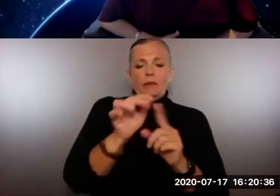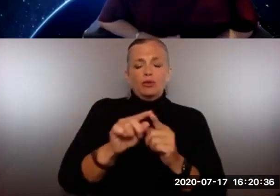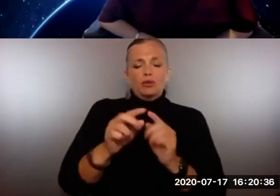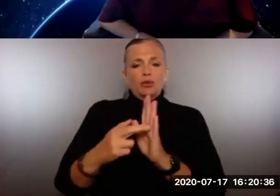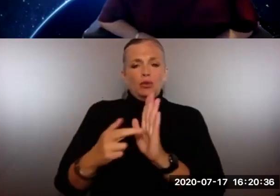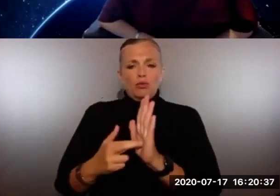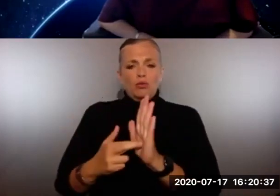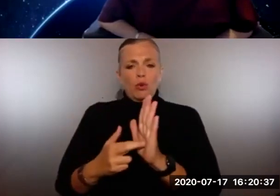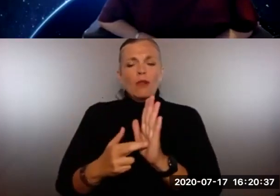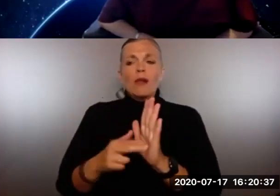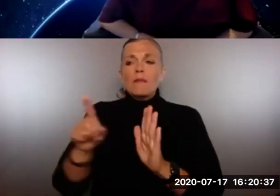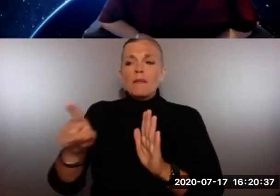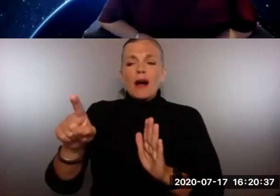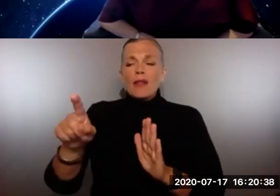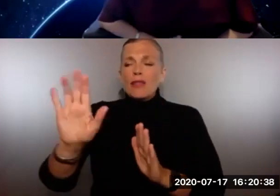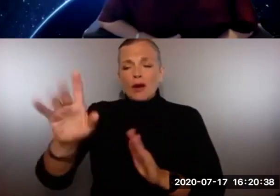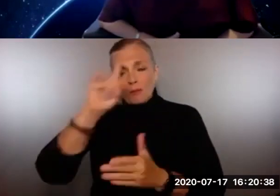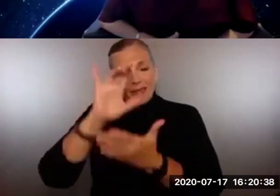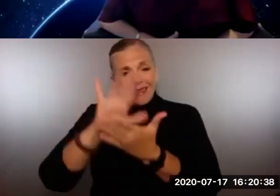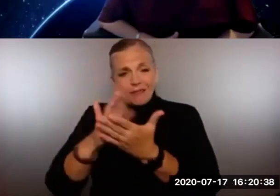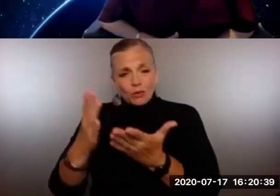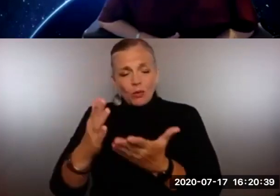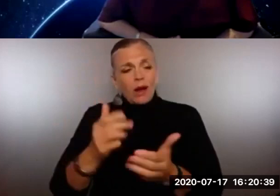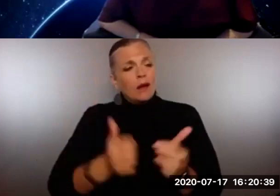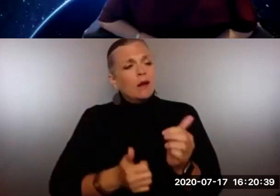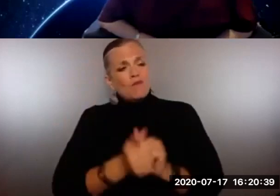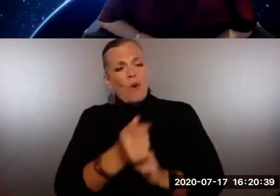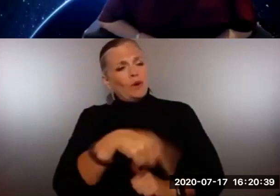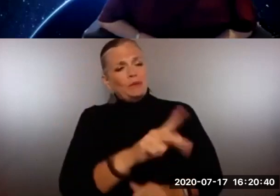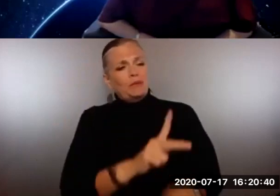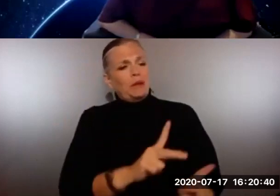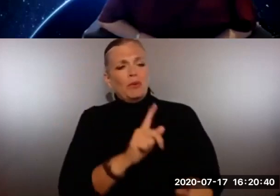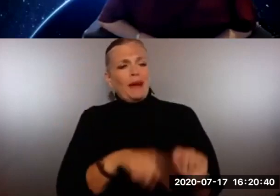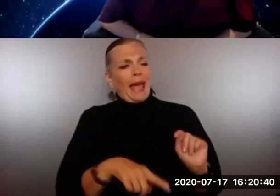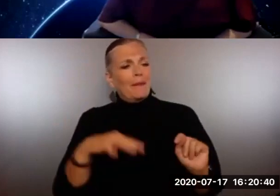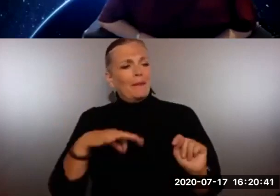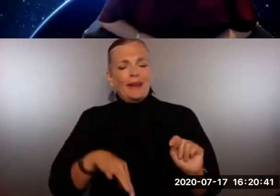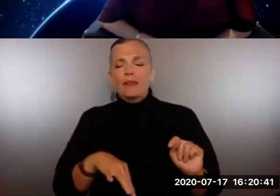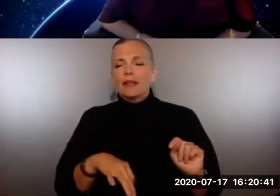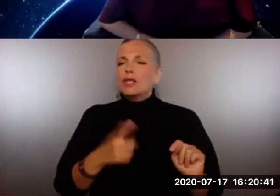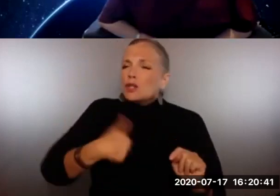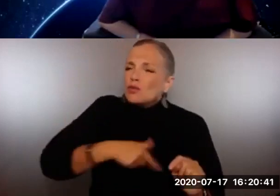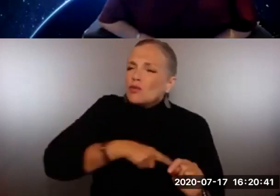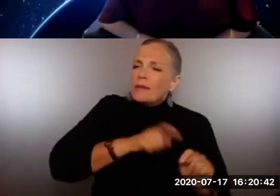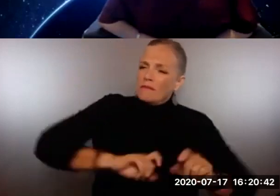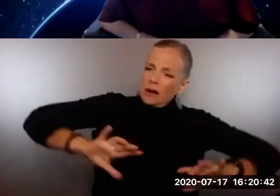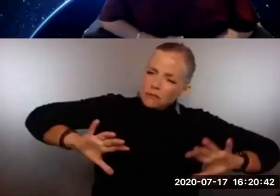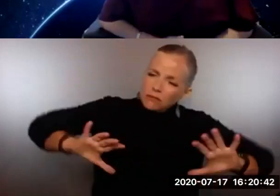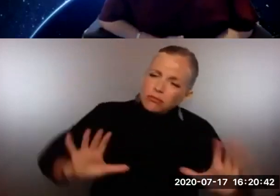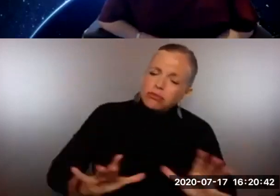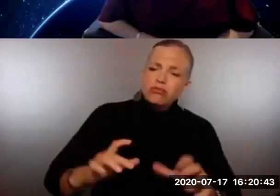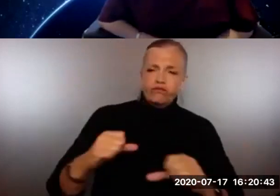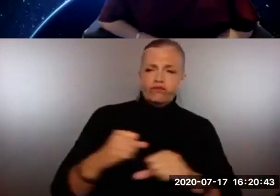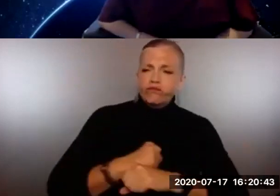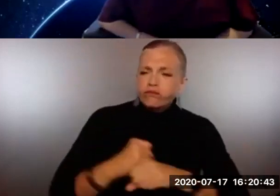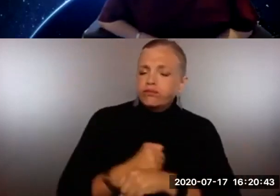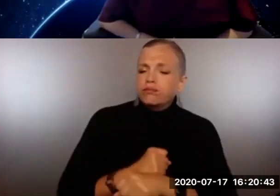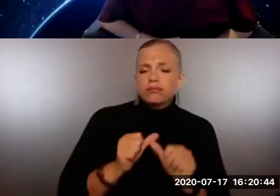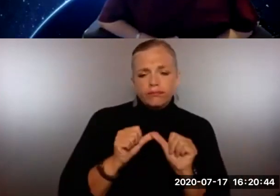is really something that we have to continue to push forward on. I think it's really important that we get the media doing